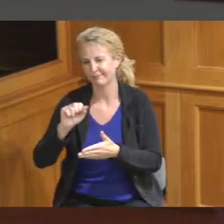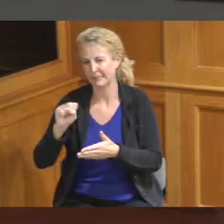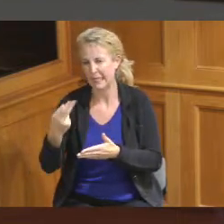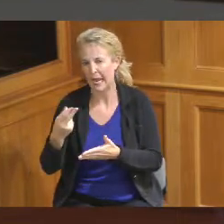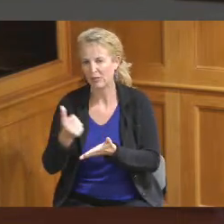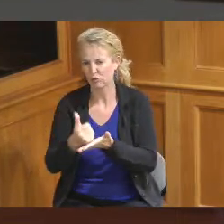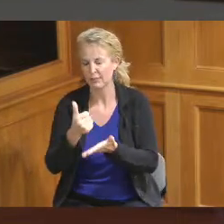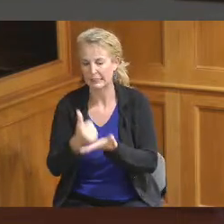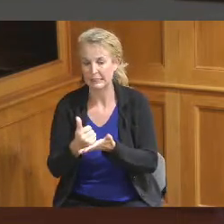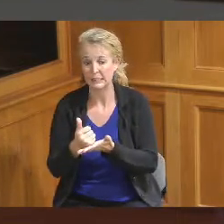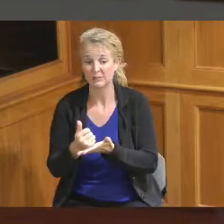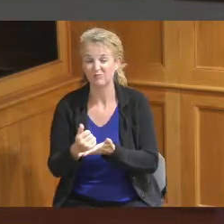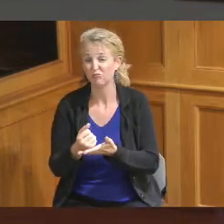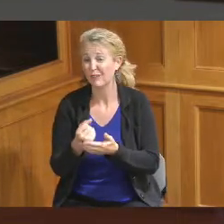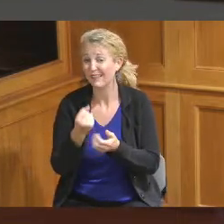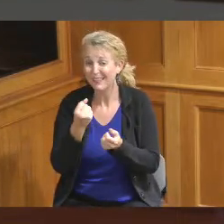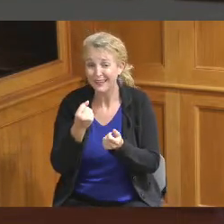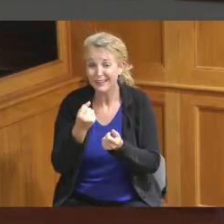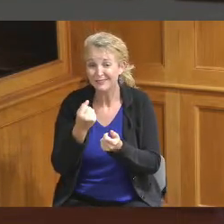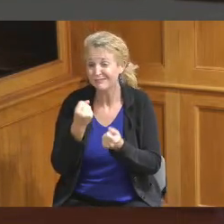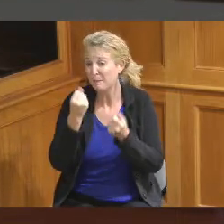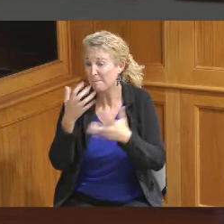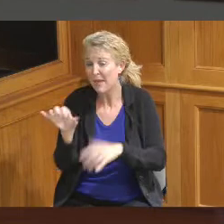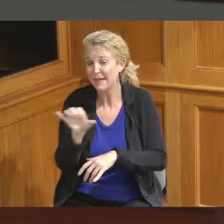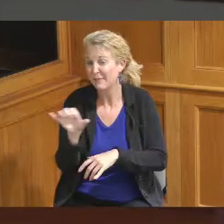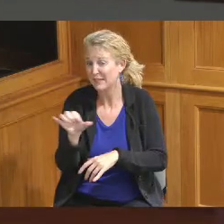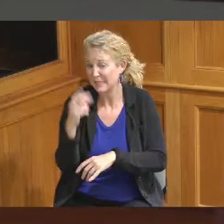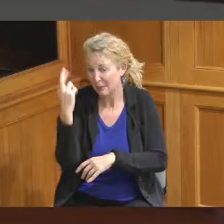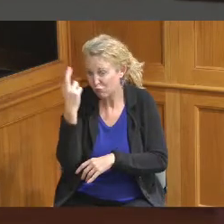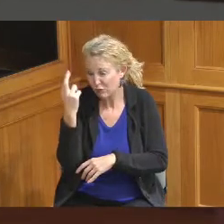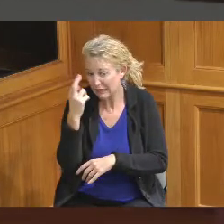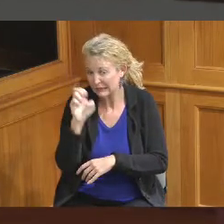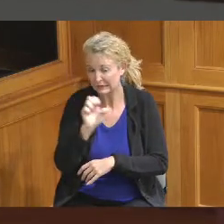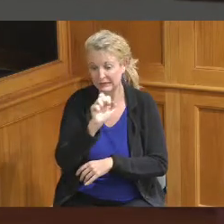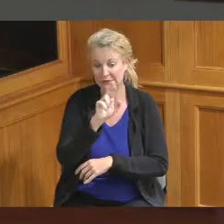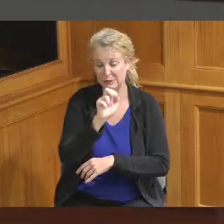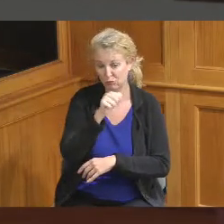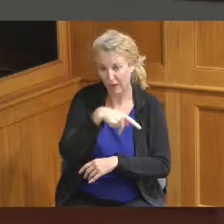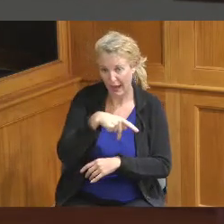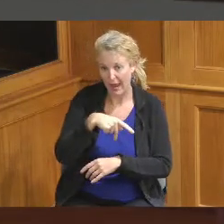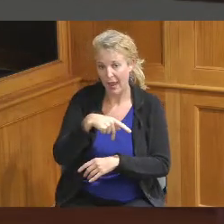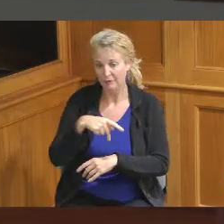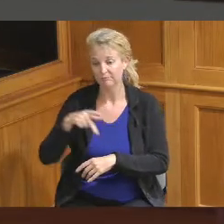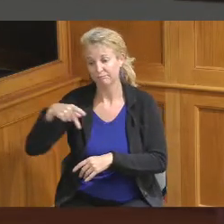for many of the same purposes that the ERAP is eligible for when there are children in the home